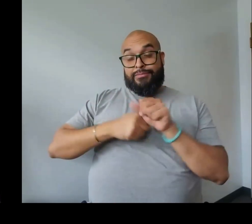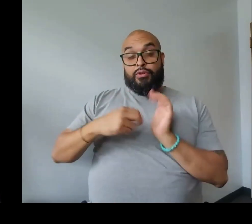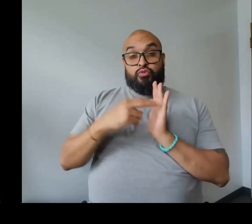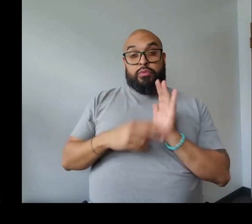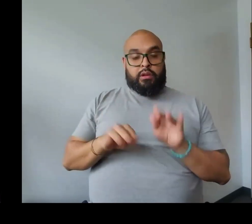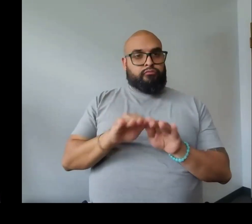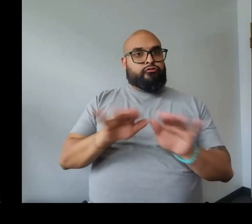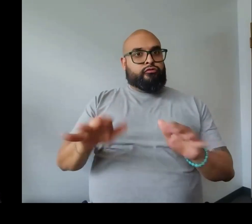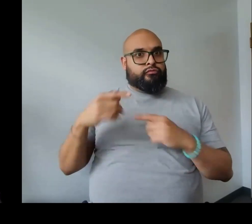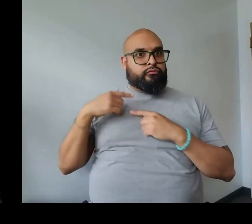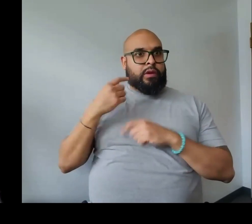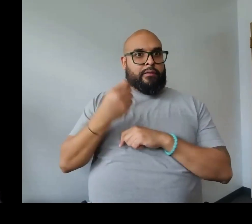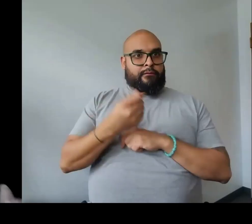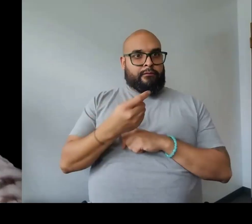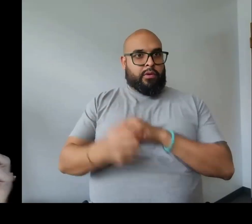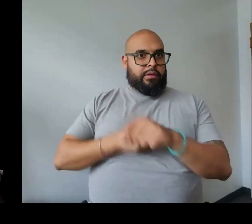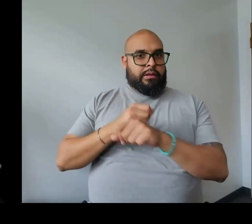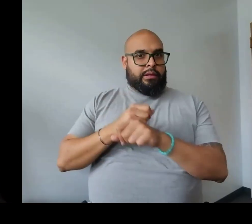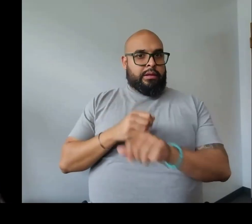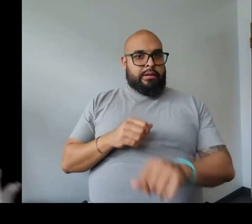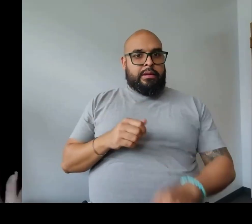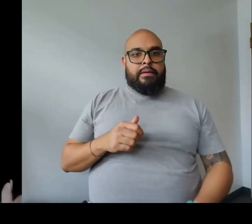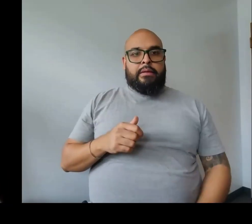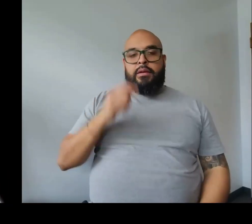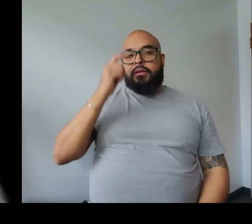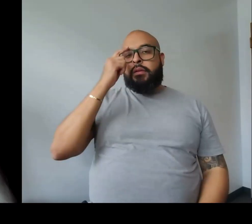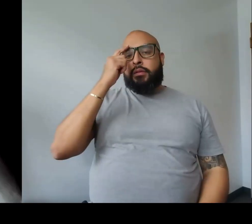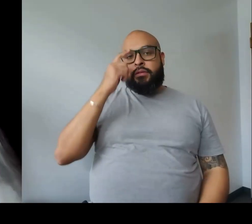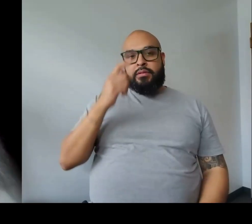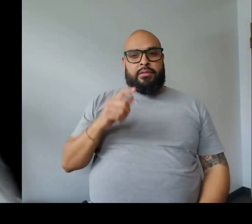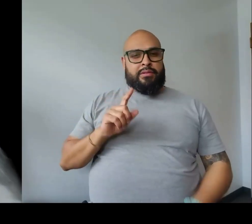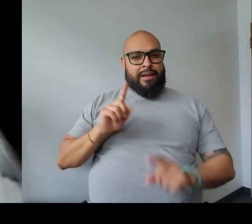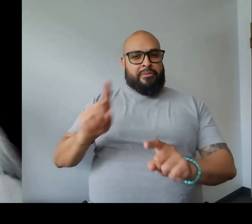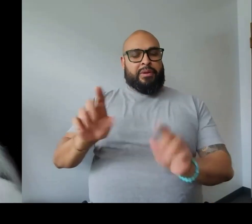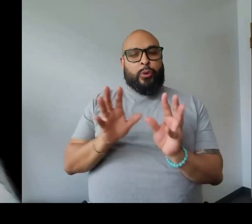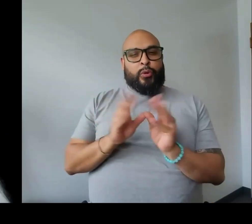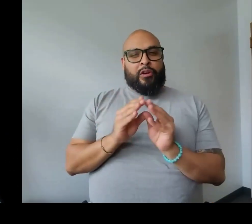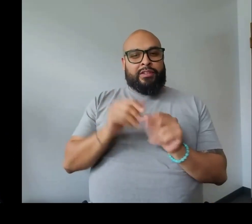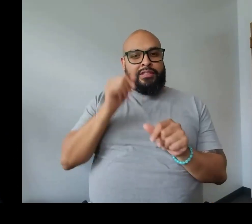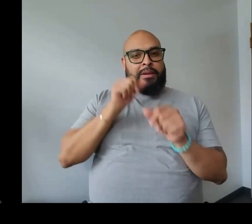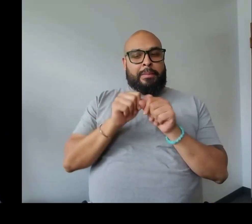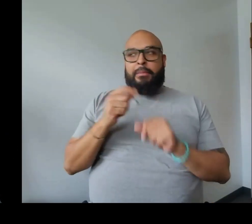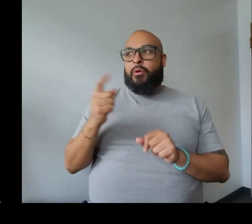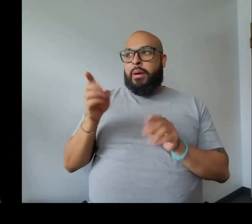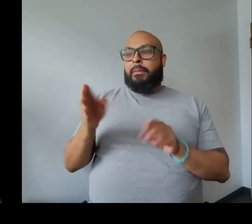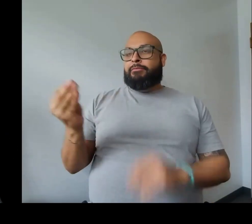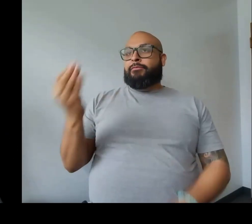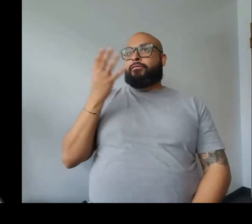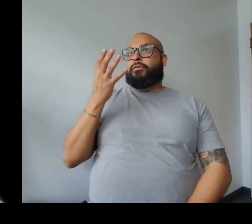In fact, it kind of just hit me in the face one year when I was at a conference and it seems like no one really had told us what it was and they just started using it.